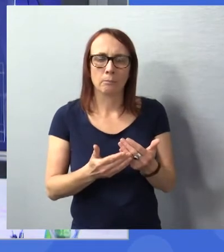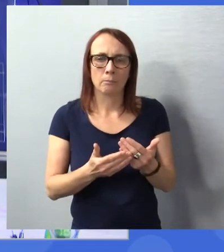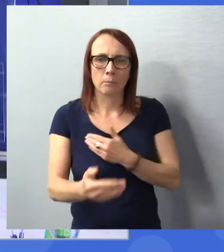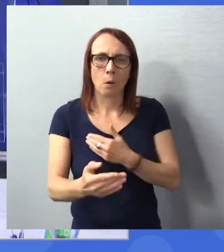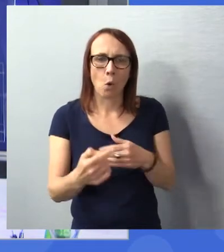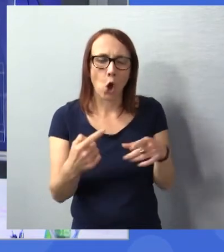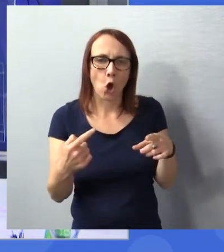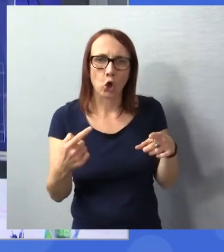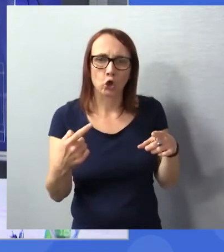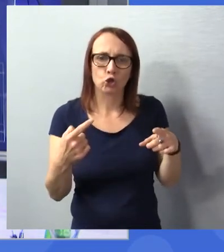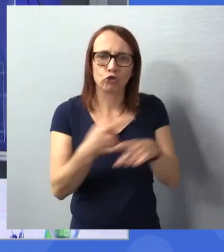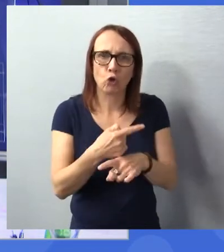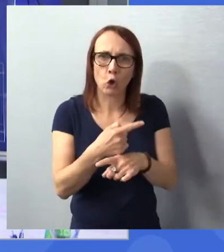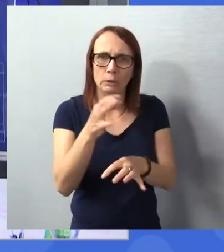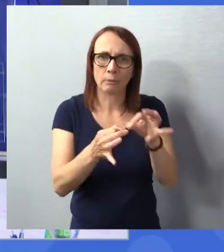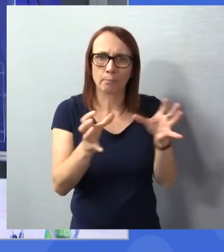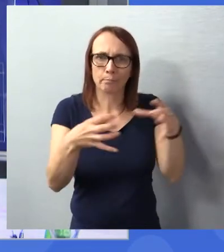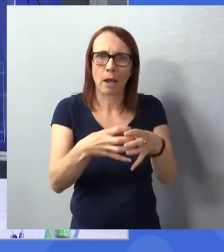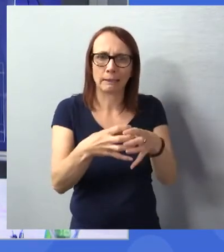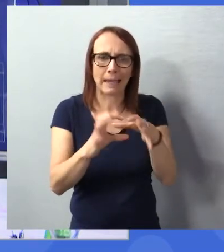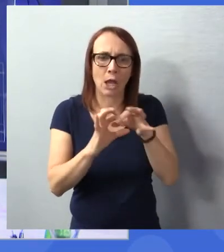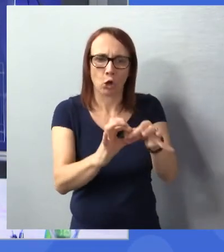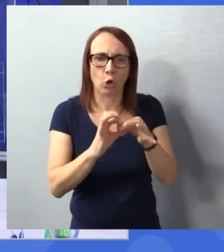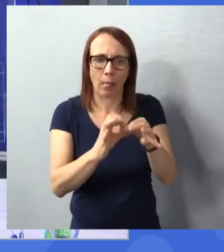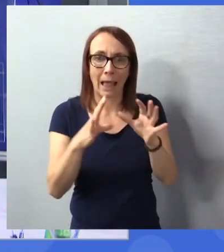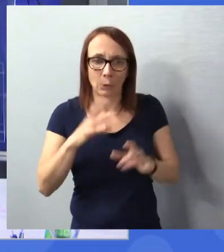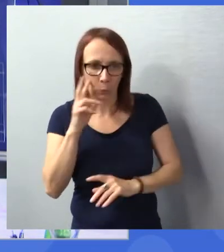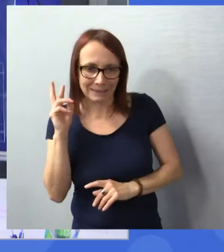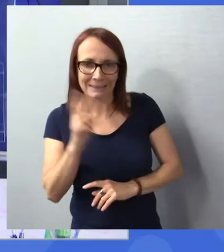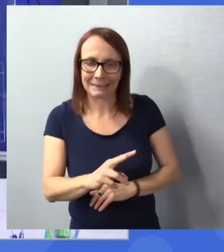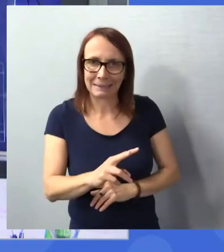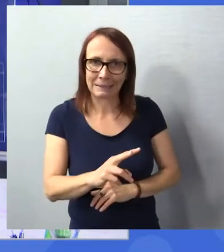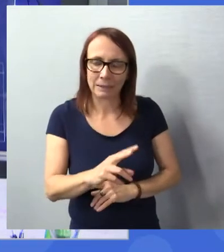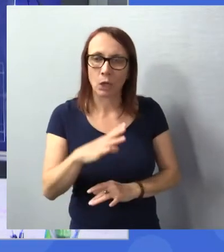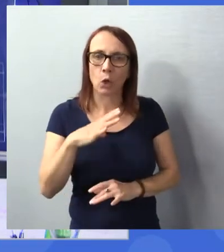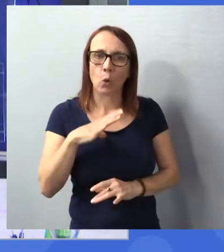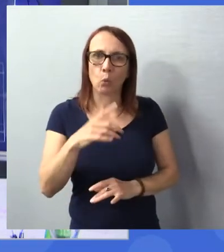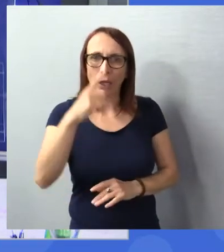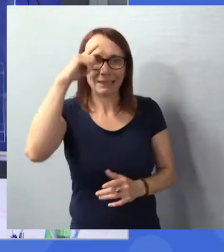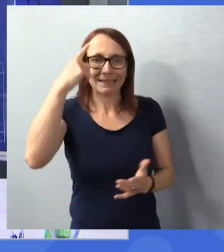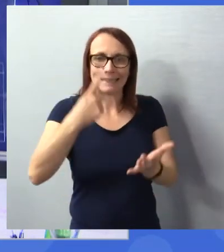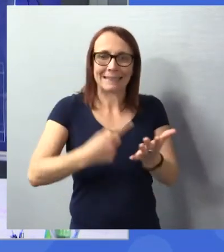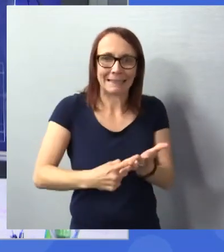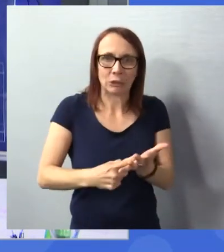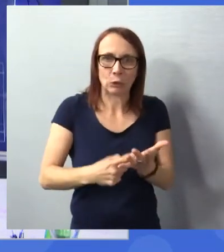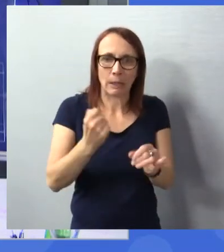more visible like other people have said decision-making been closed up to communities but a recognition that that needs above investment in communities